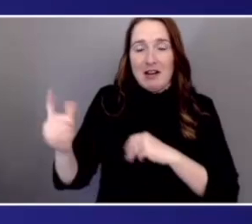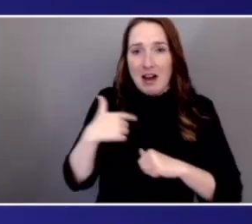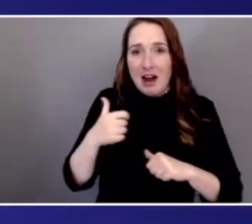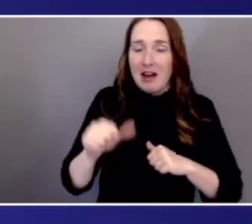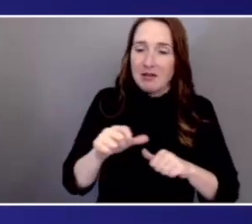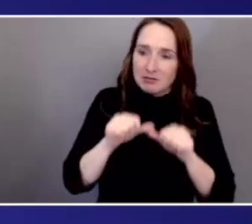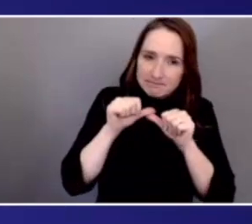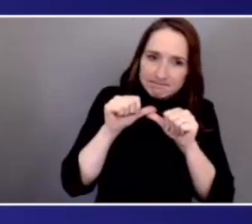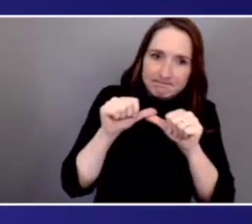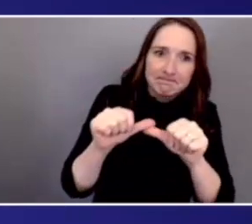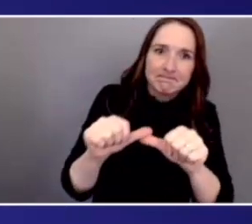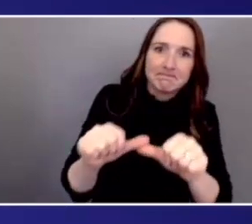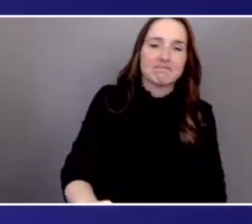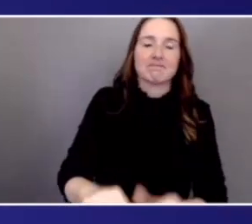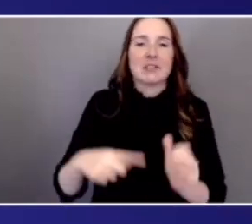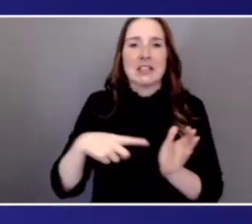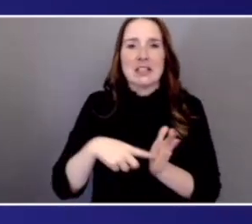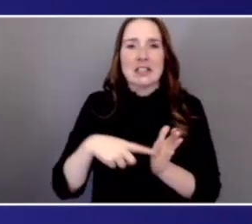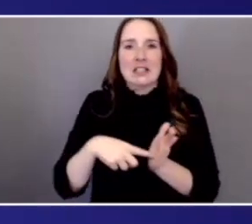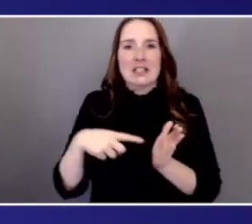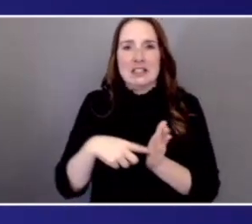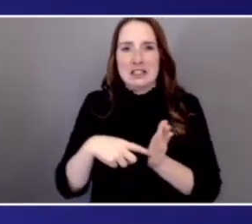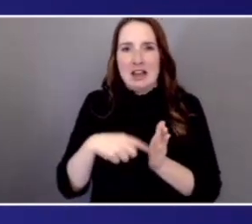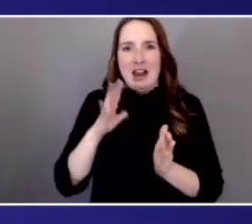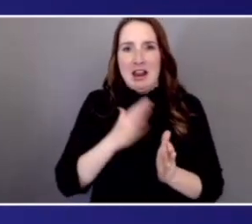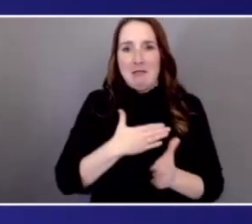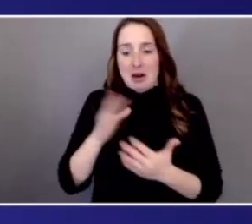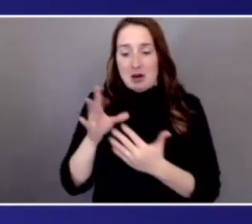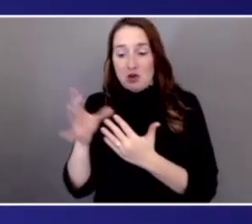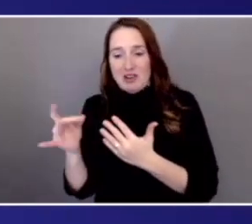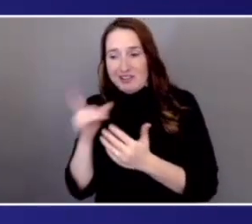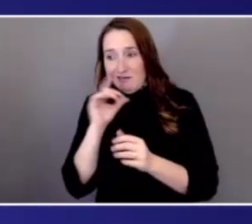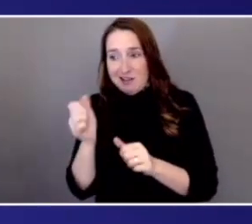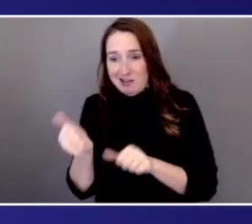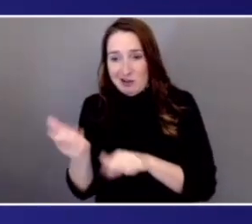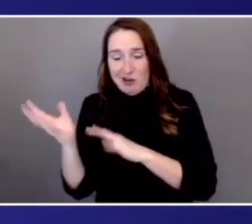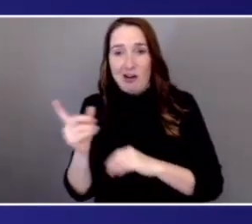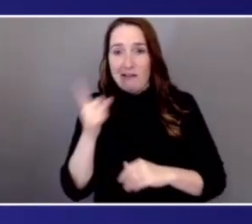That will drastically limit and for close choices and possibilities not only for me but also for my future child.